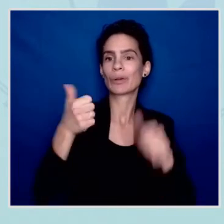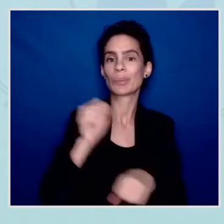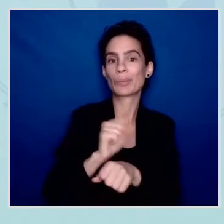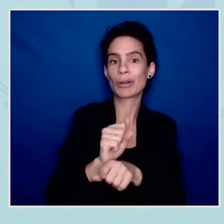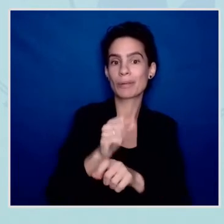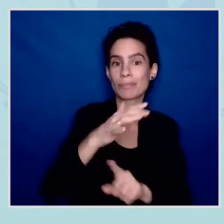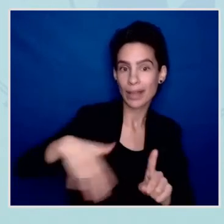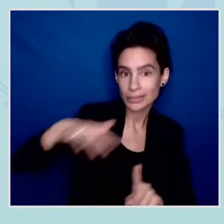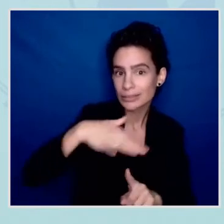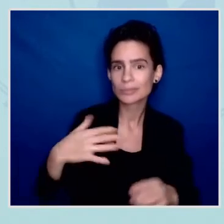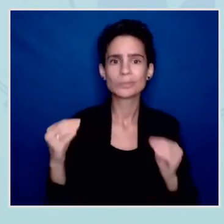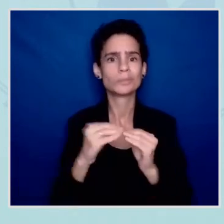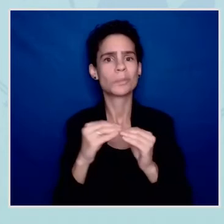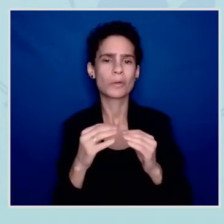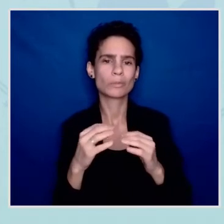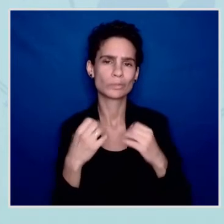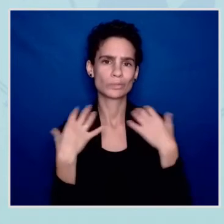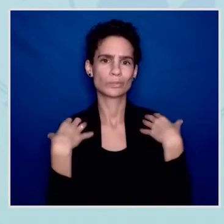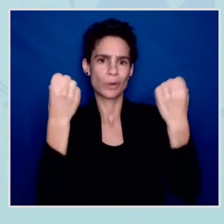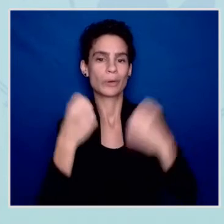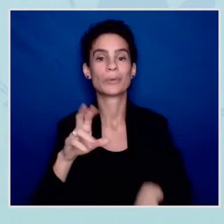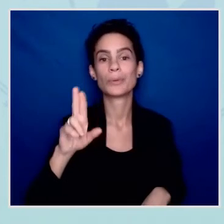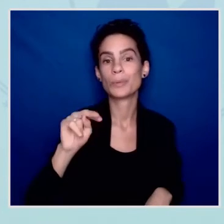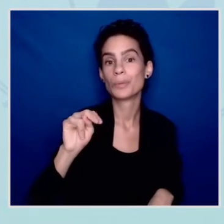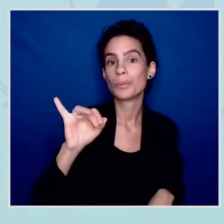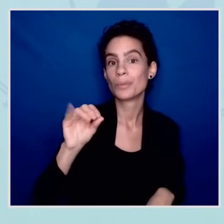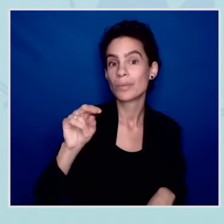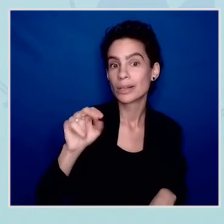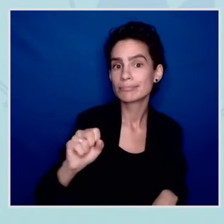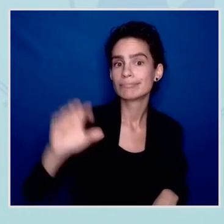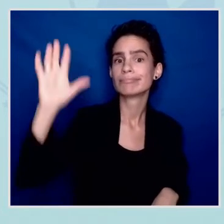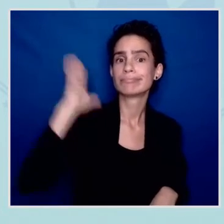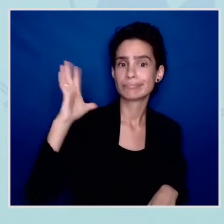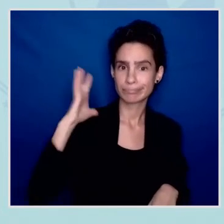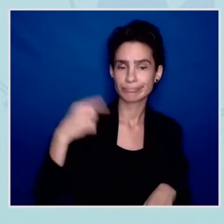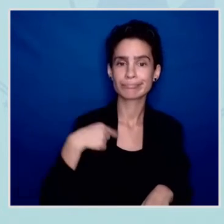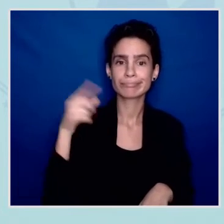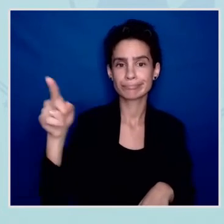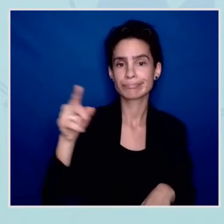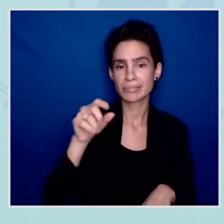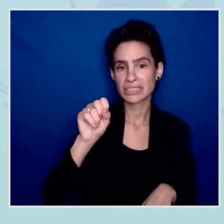FIGHTING FOR A HIGHER MINIMUM WAGE AND PAID LEAVE, SAFE AND